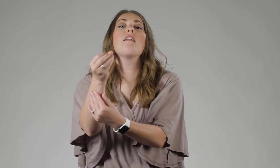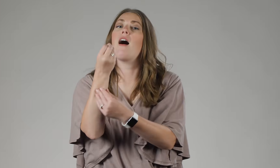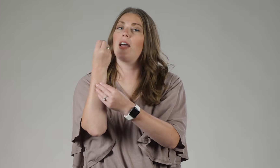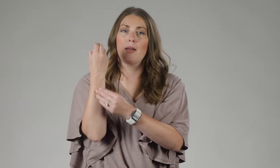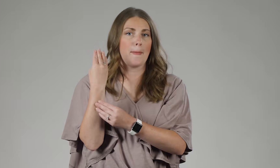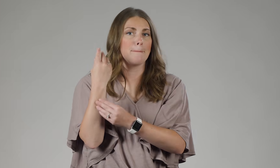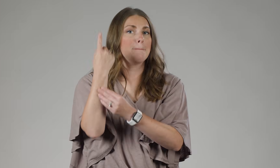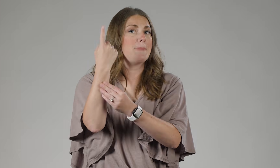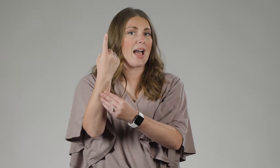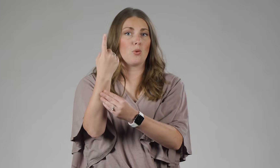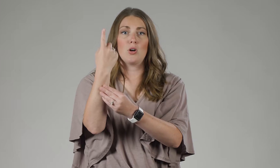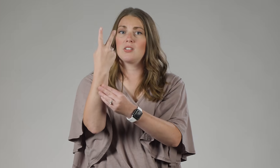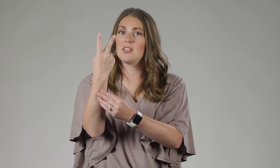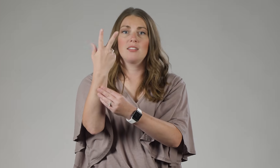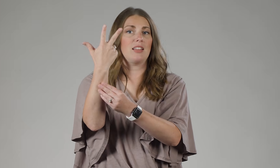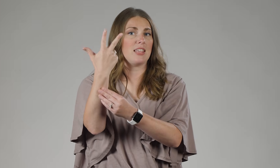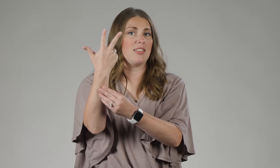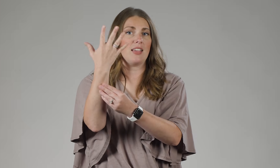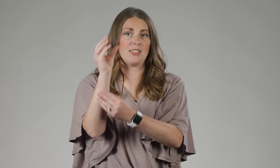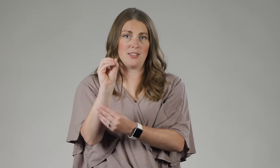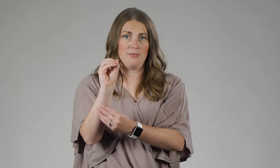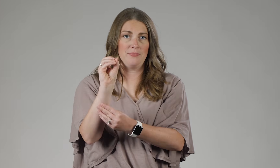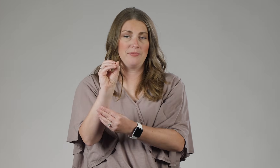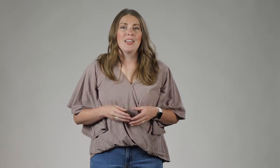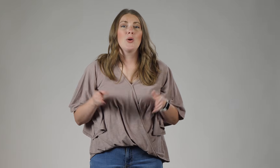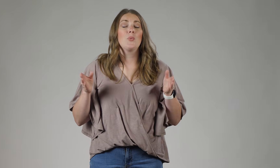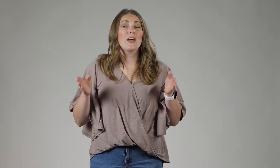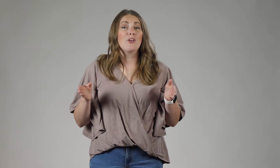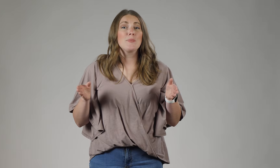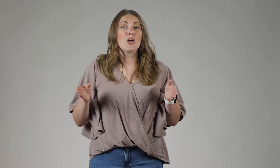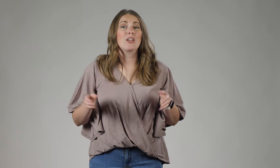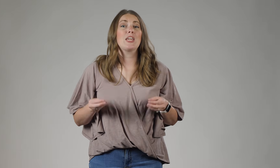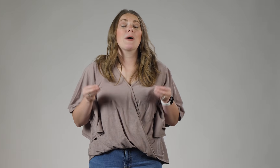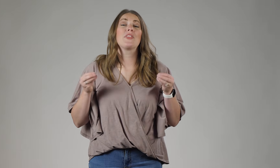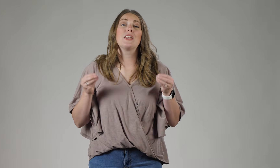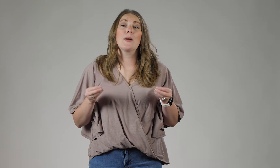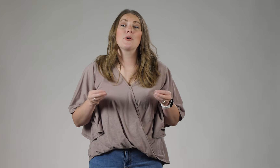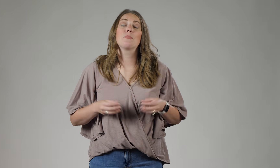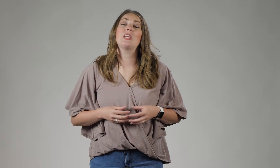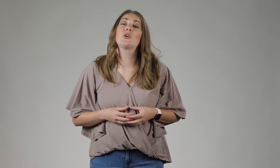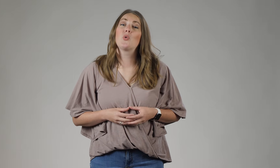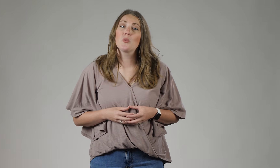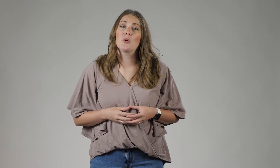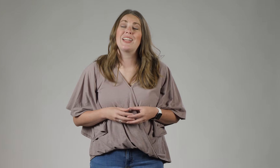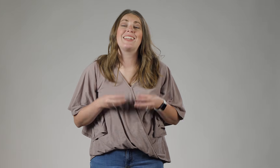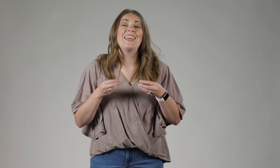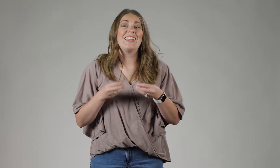not backwards like this. Whenever I'm talking about the number being incorporated